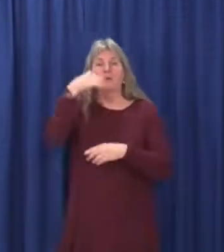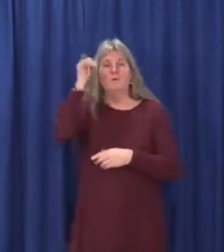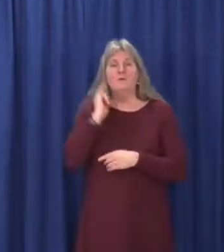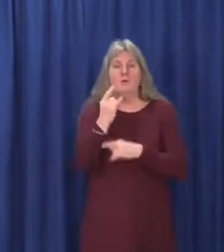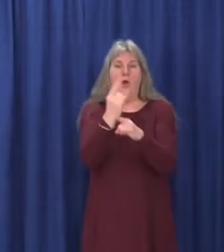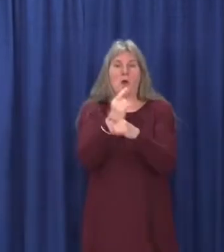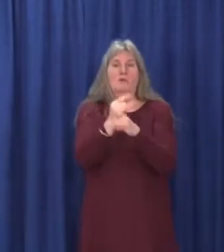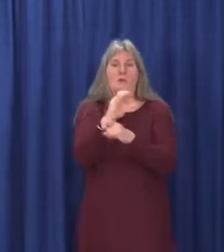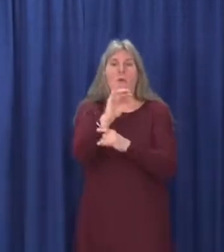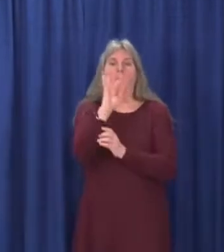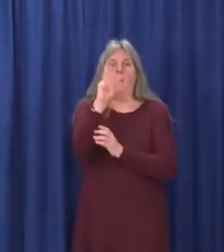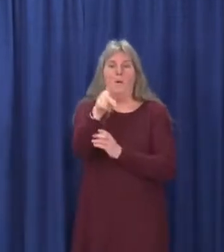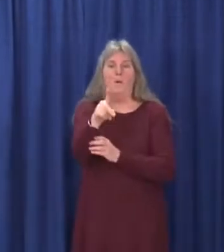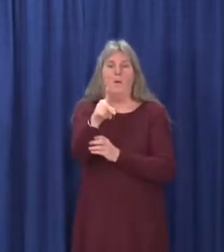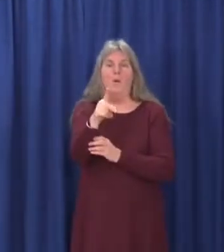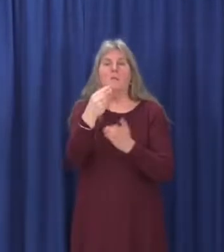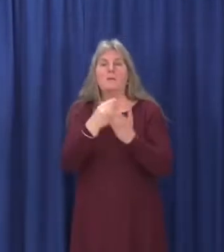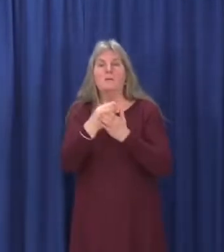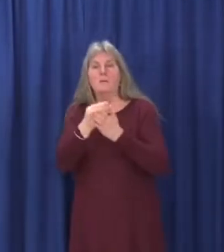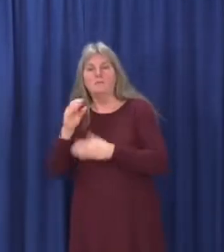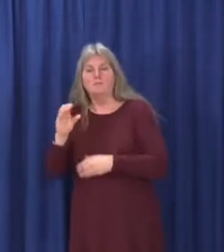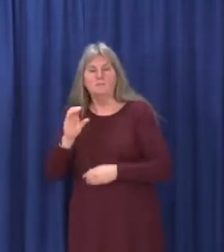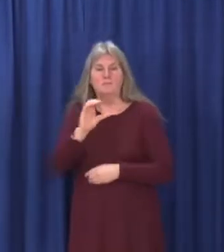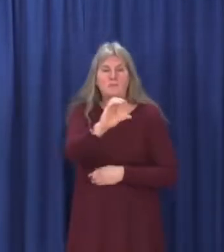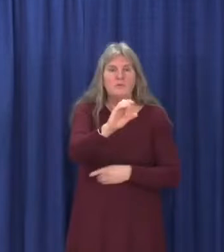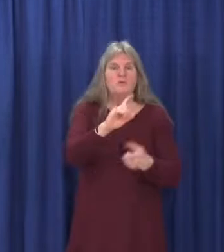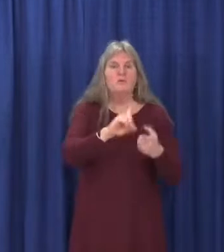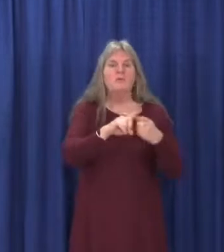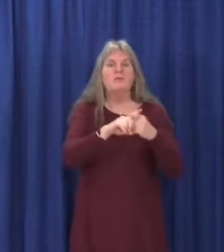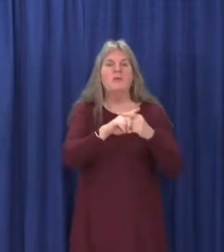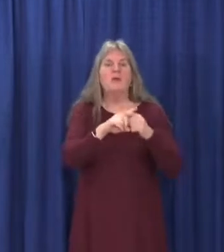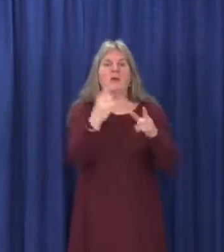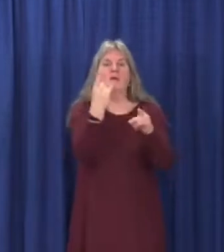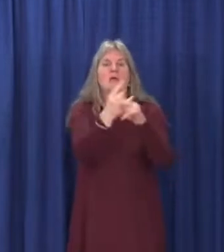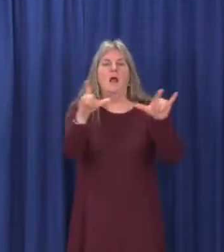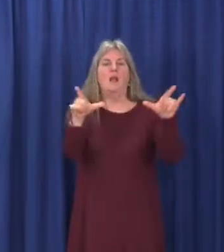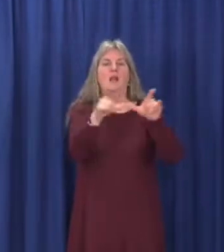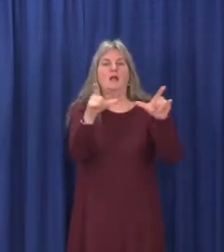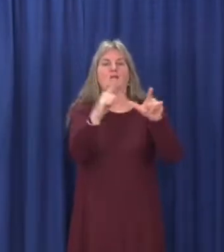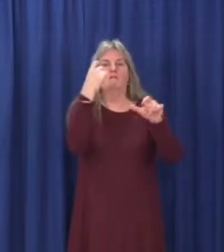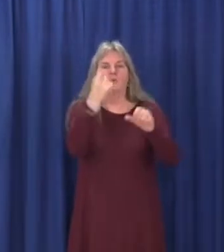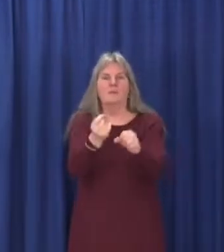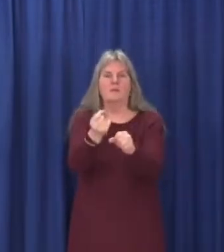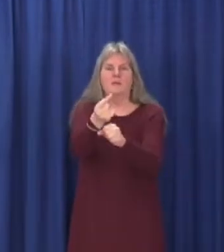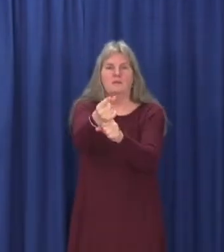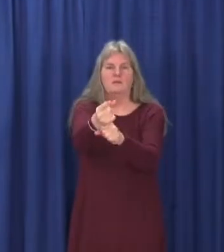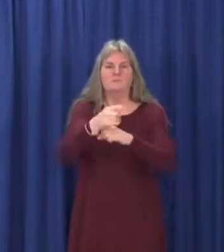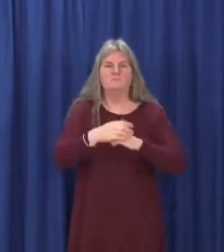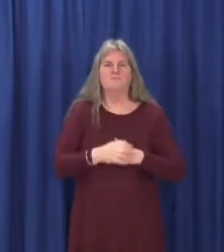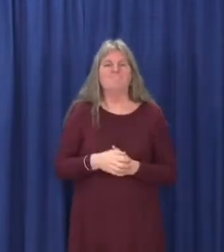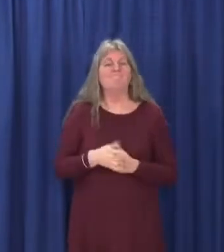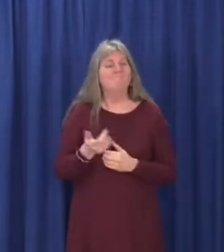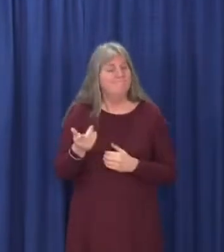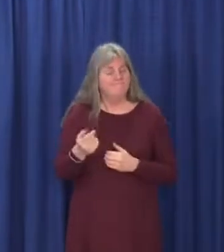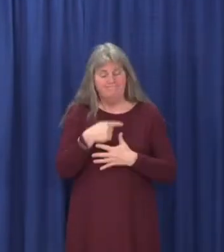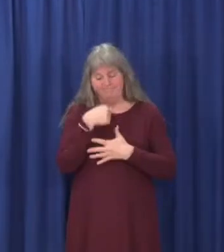and restaurants with a rebate on their liquor license fee for the next year. I'm pleased to provide these additional supports to reduce